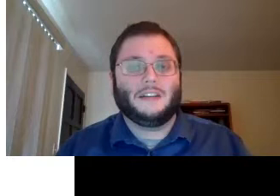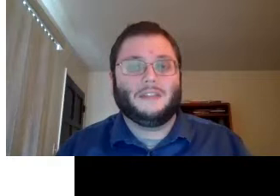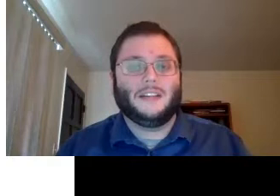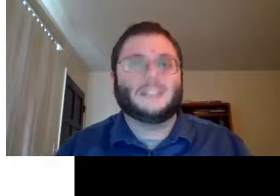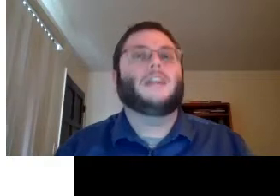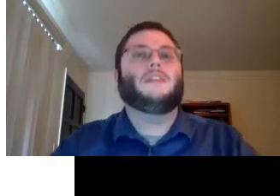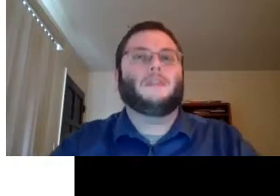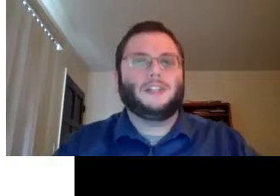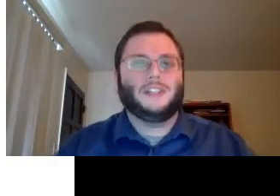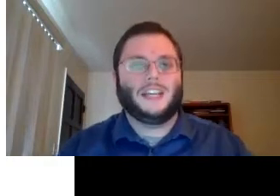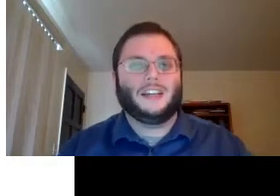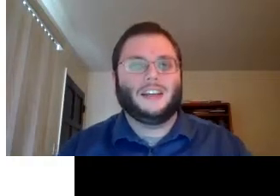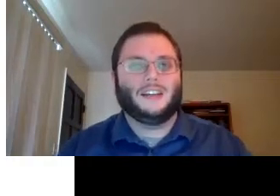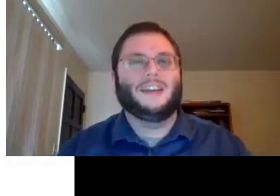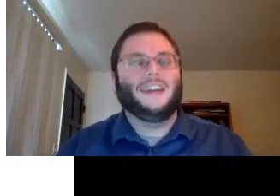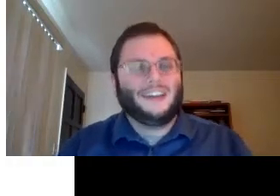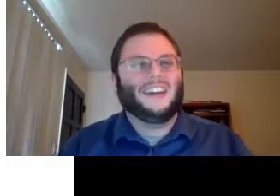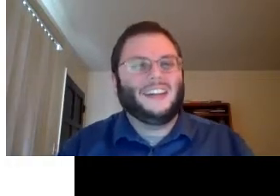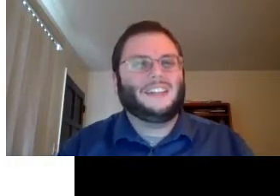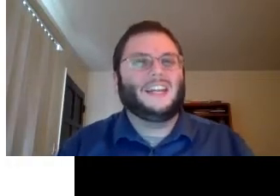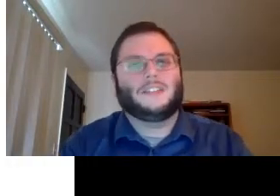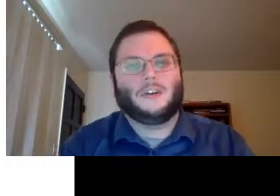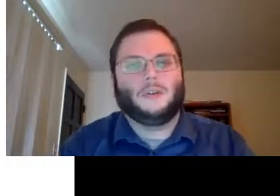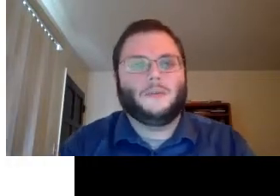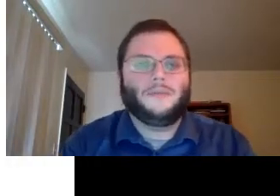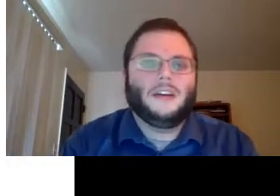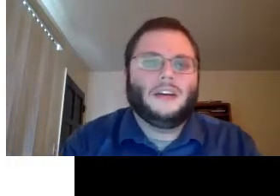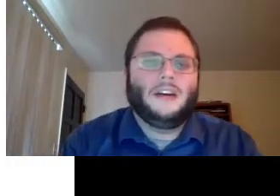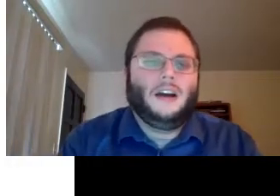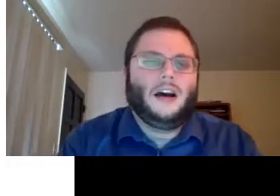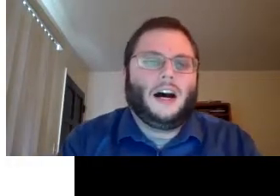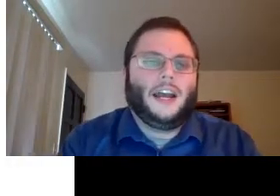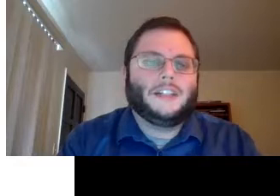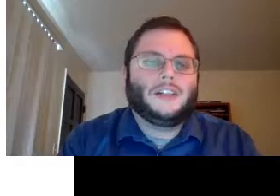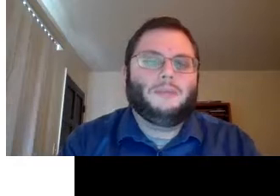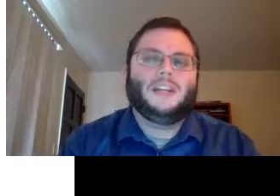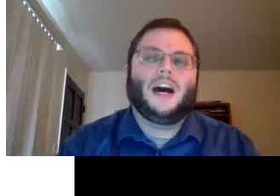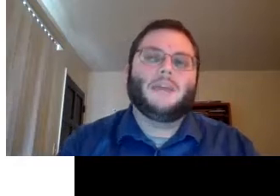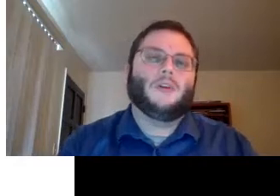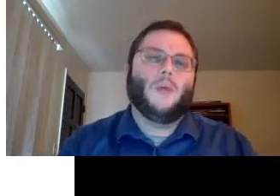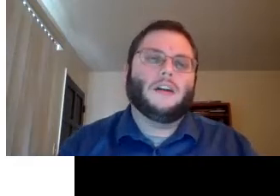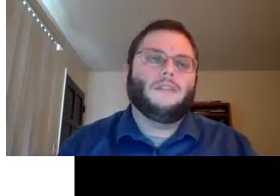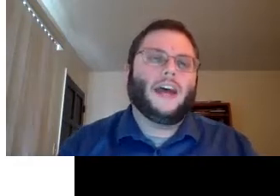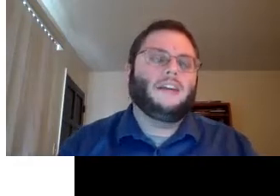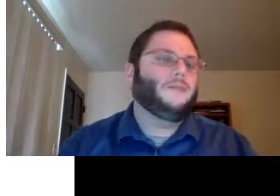It's a lot of information to take in. It takes its toll. And so being hyper. Aware of that.